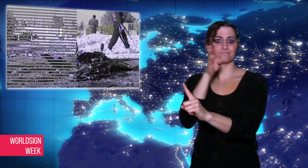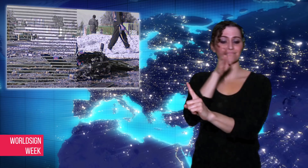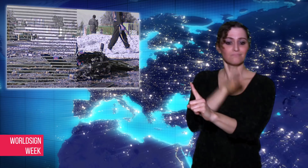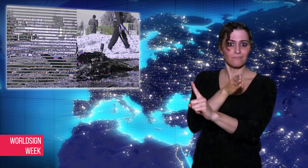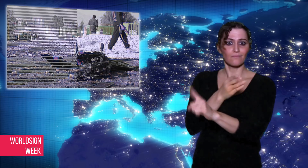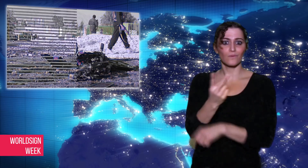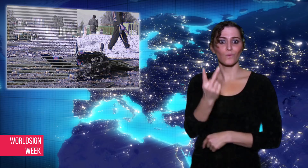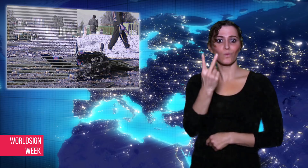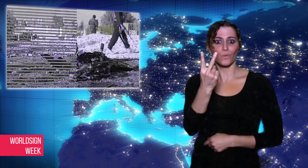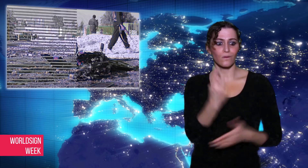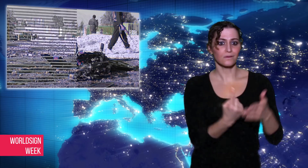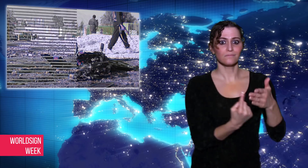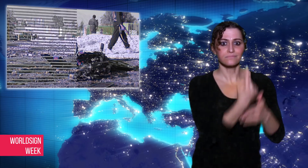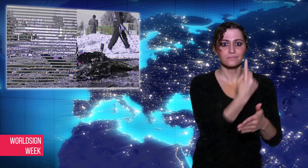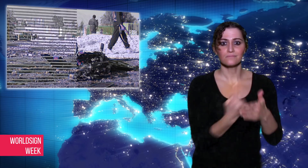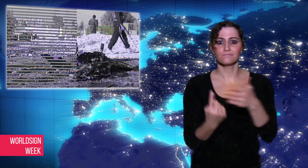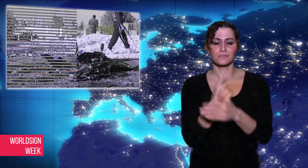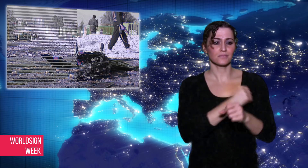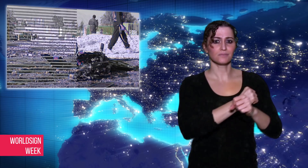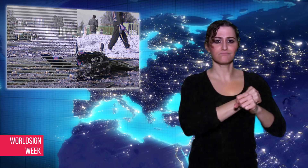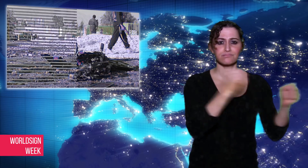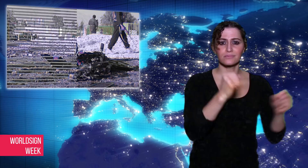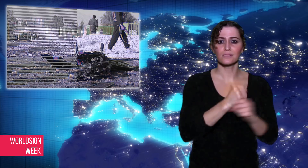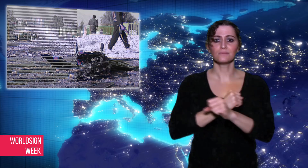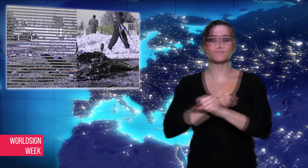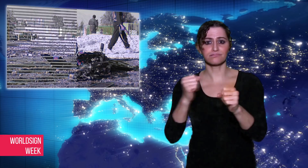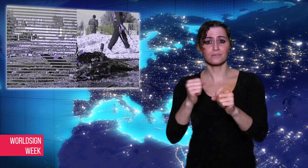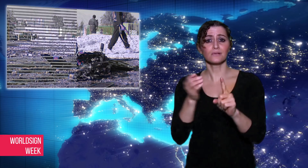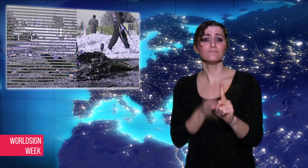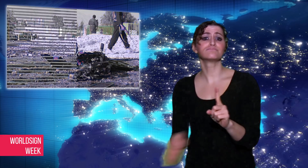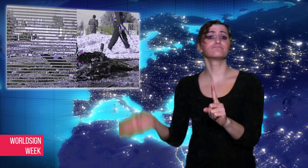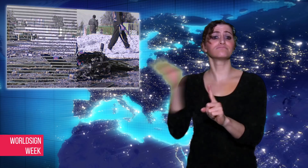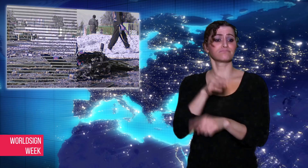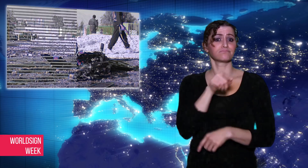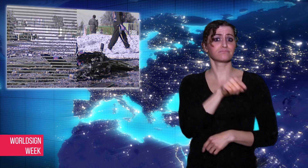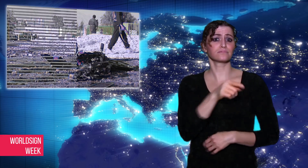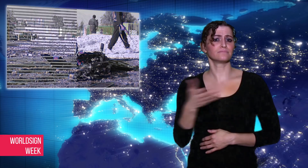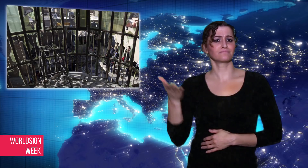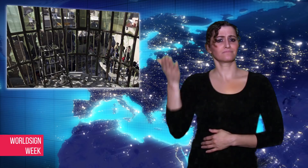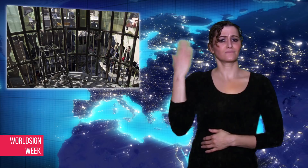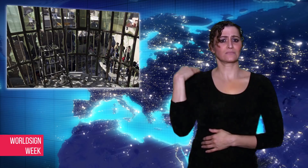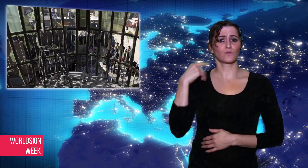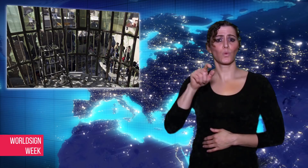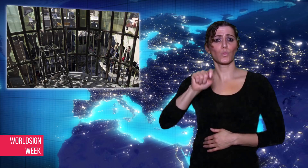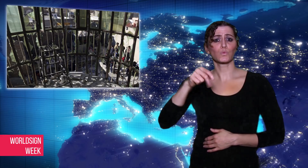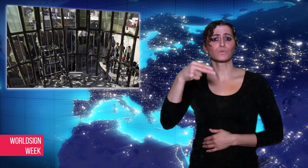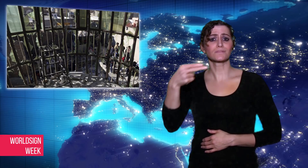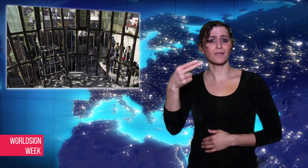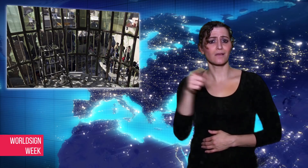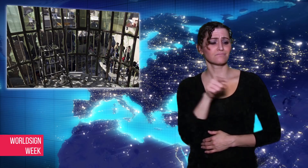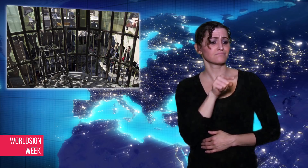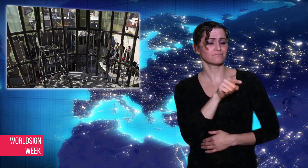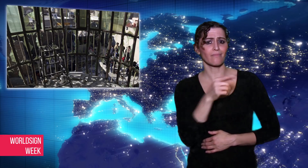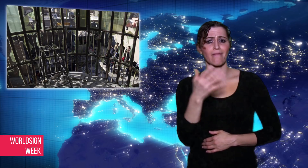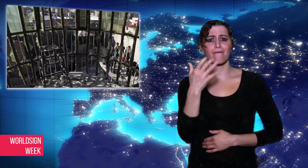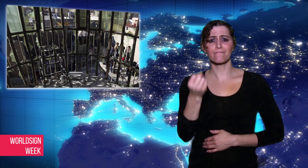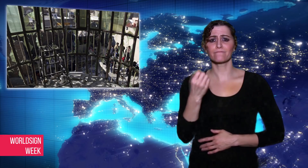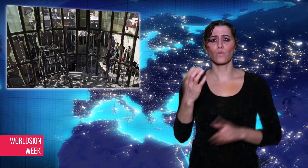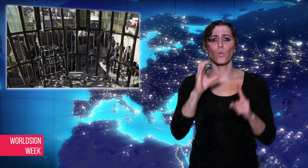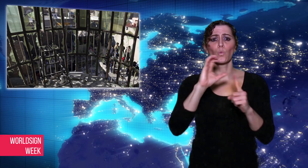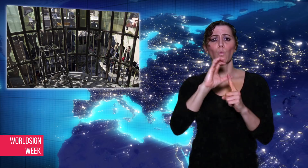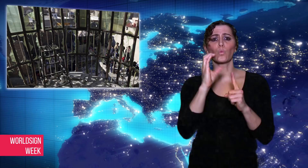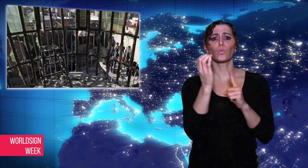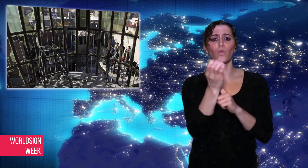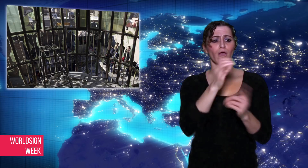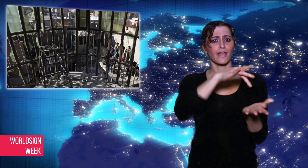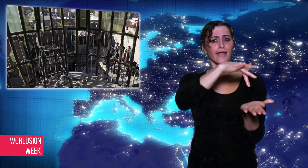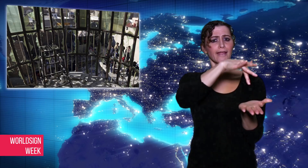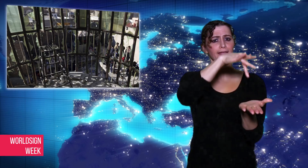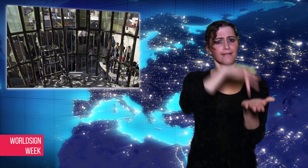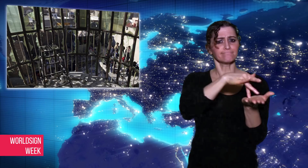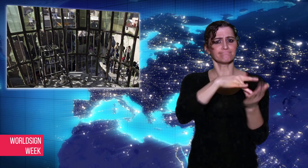a cultural centre inn Kabul that killed